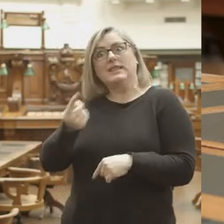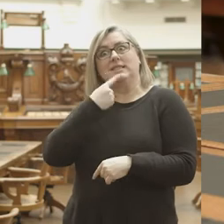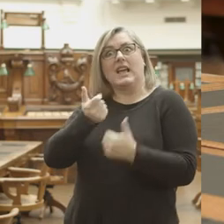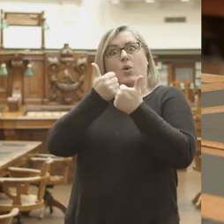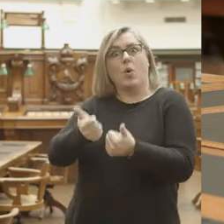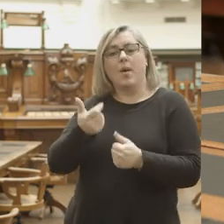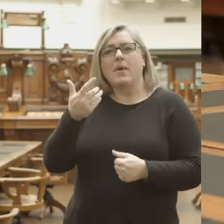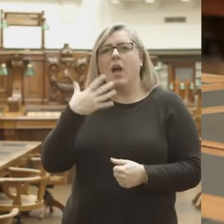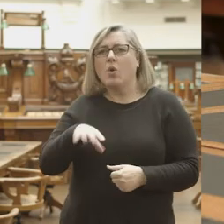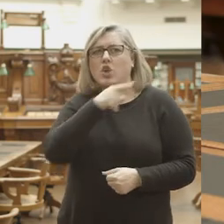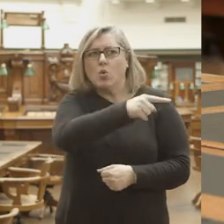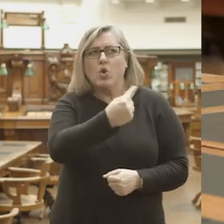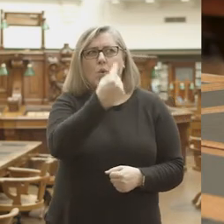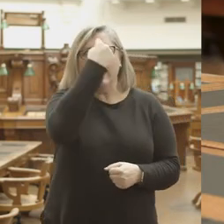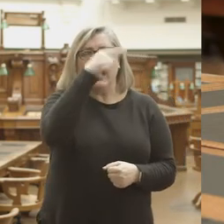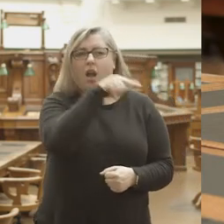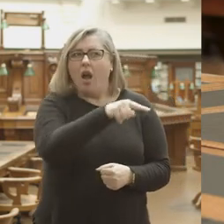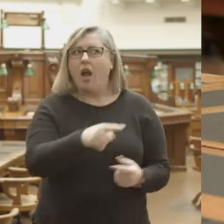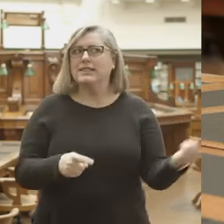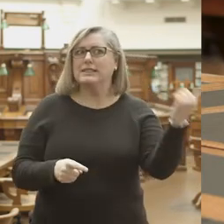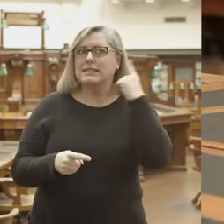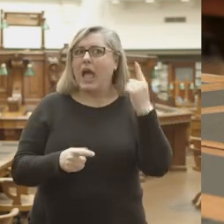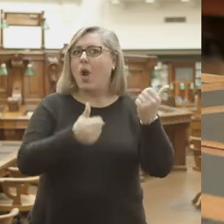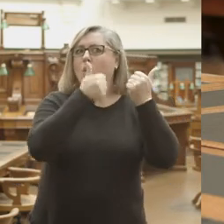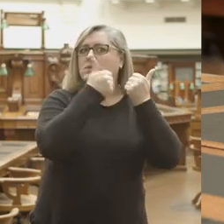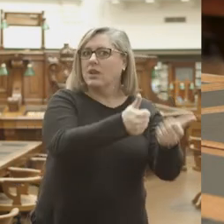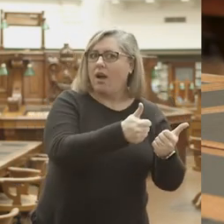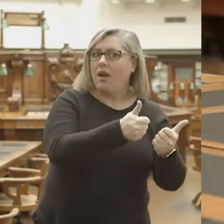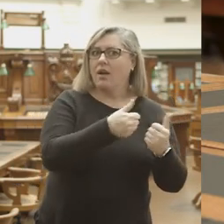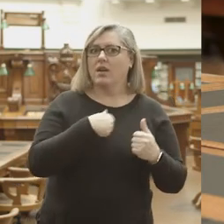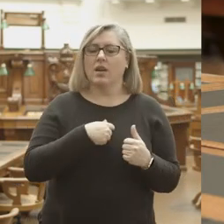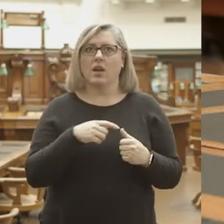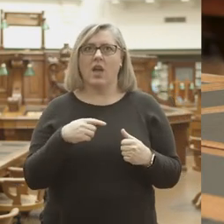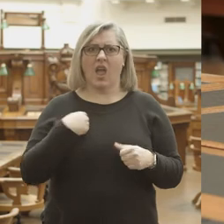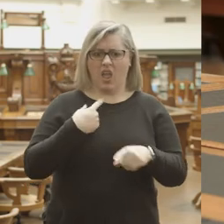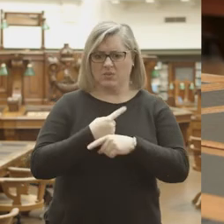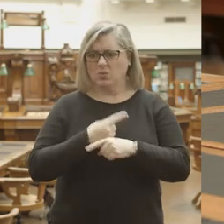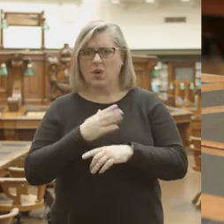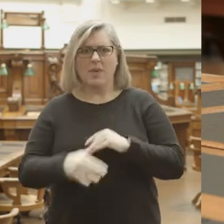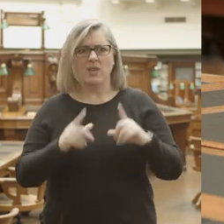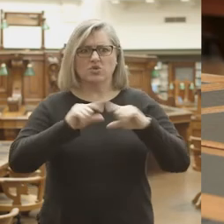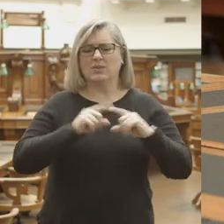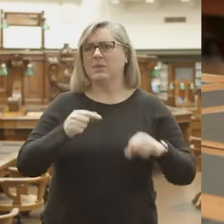that the chips sound good. Anyway, all of this talk of chips is making me hungry so I'm going to get my